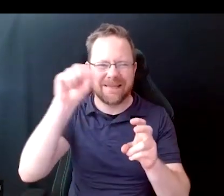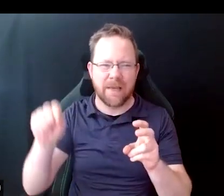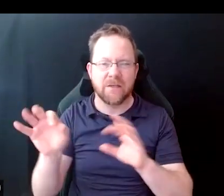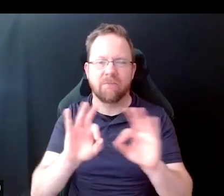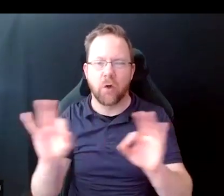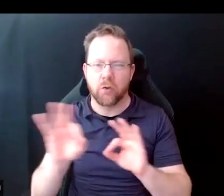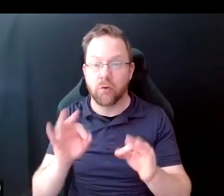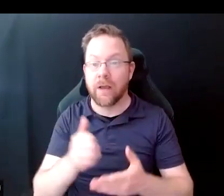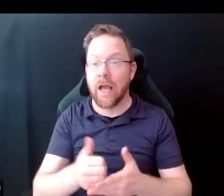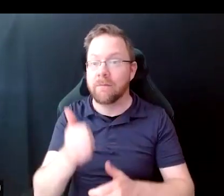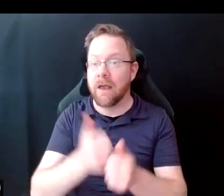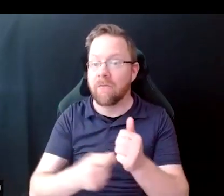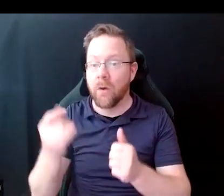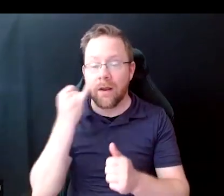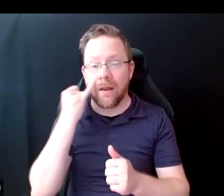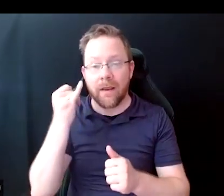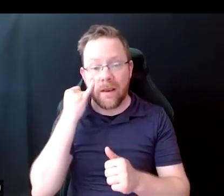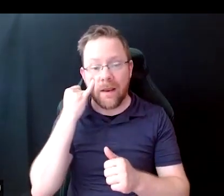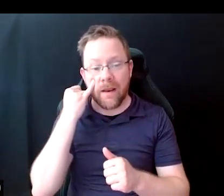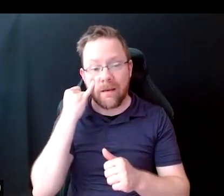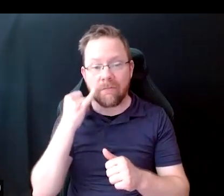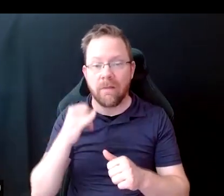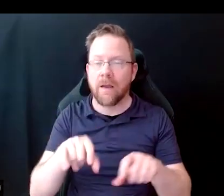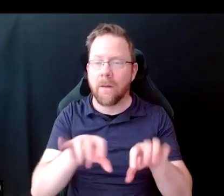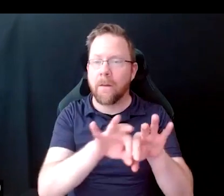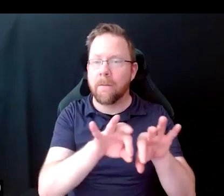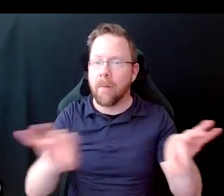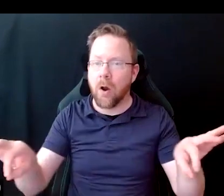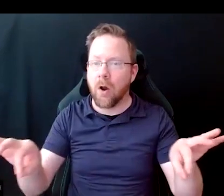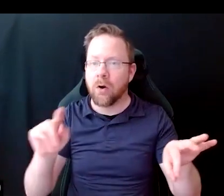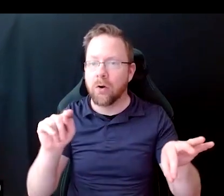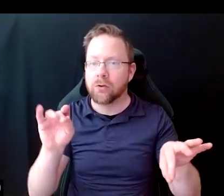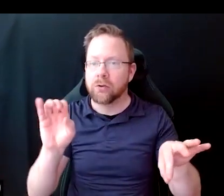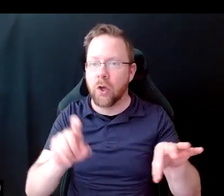If you cannot hook a toe around a bar and hold yourself in place like that,